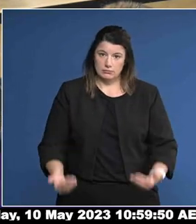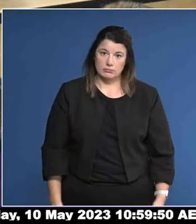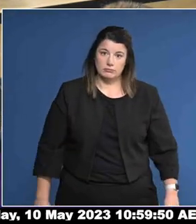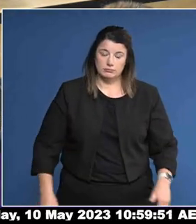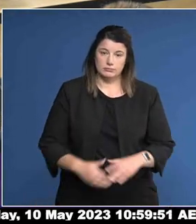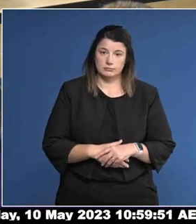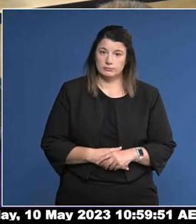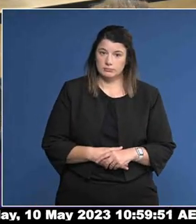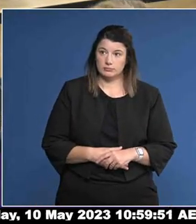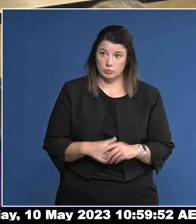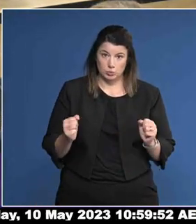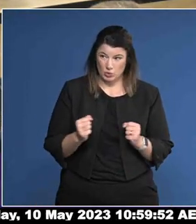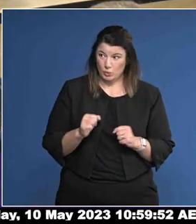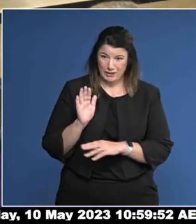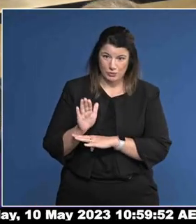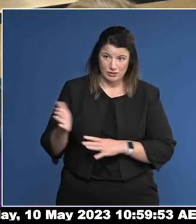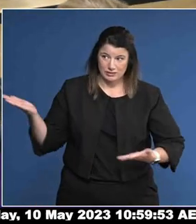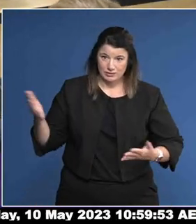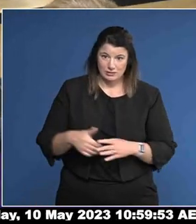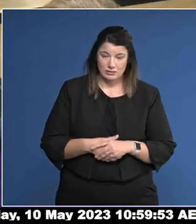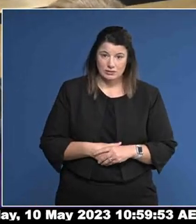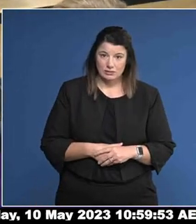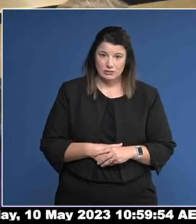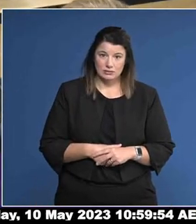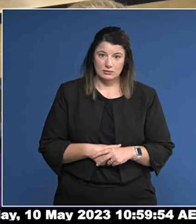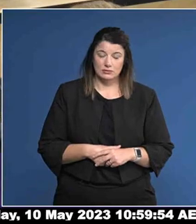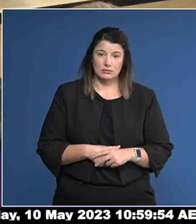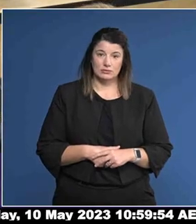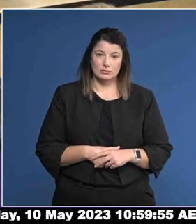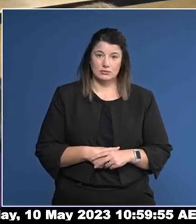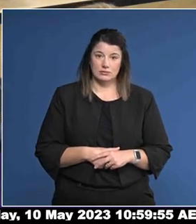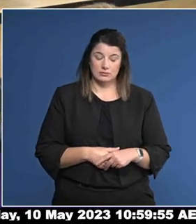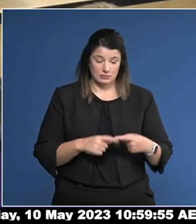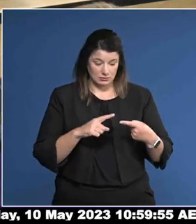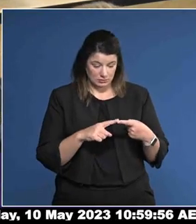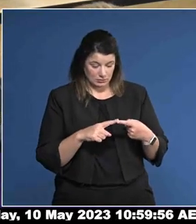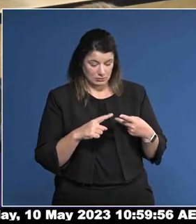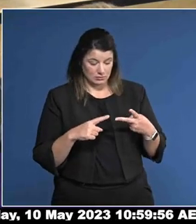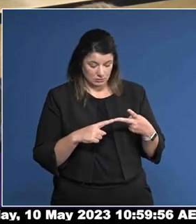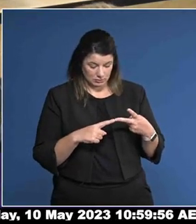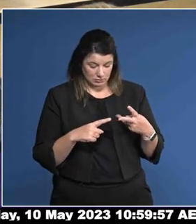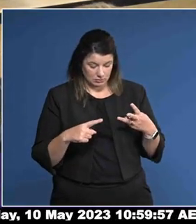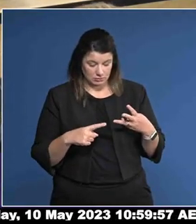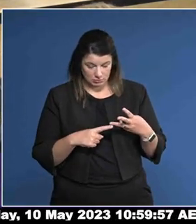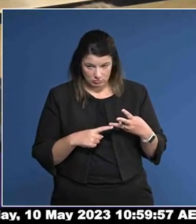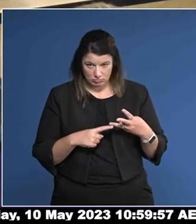Do you agree that each one of those things individually speaks of potential